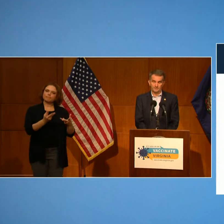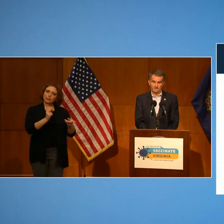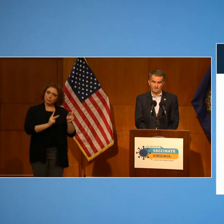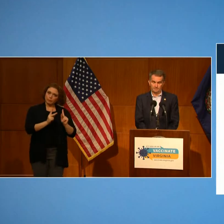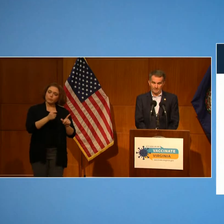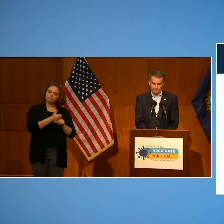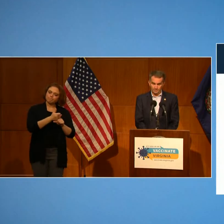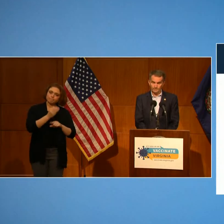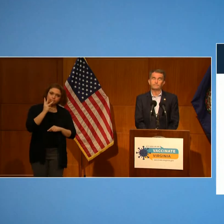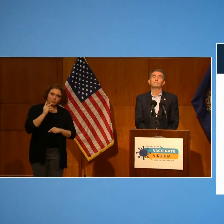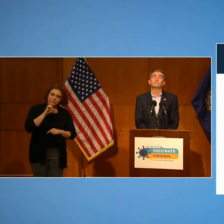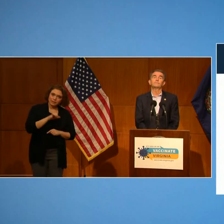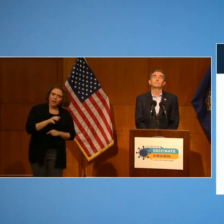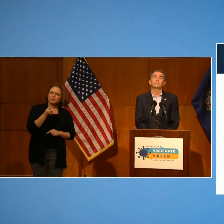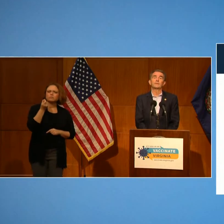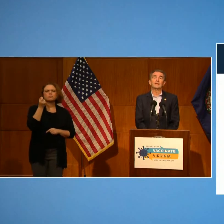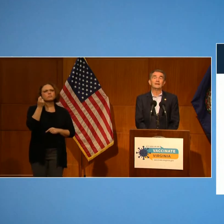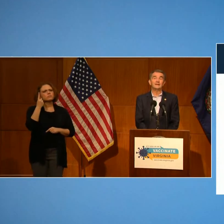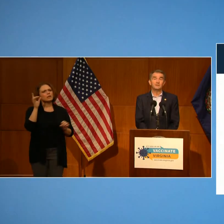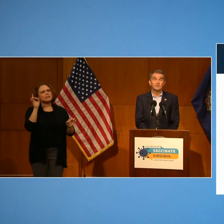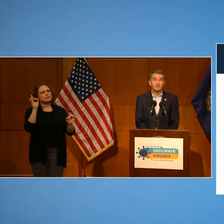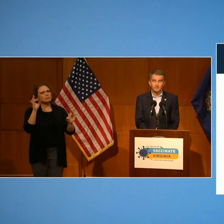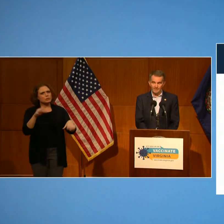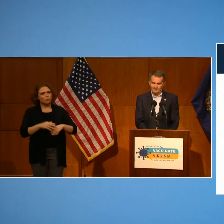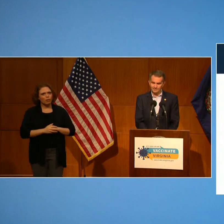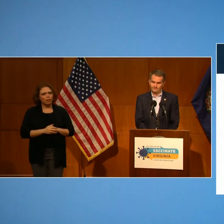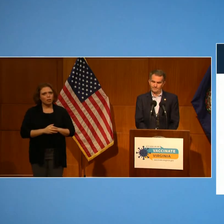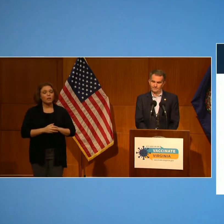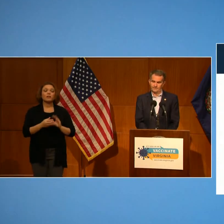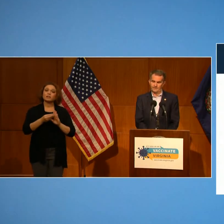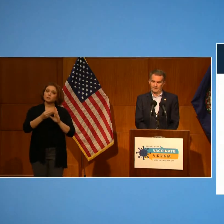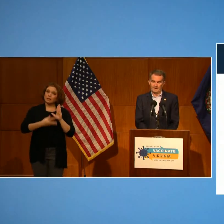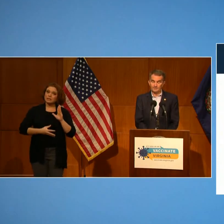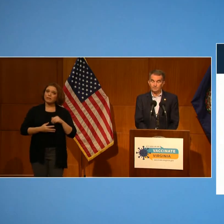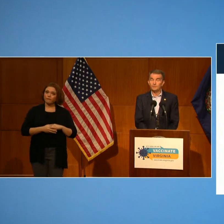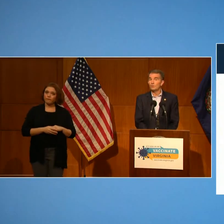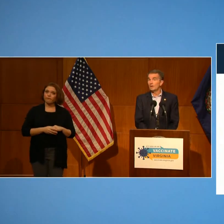HAVING BEEN AT THE BEDSIDE MANY